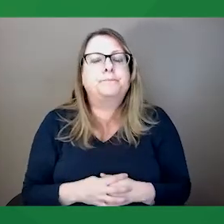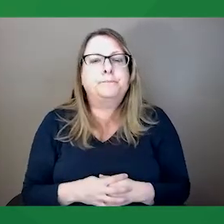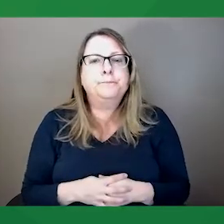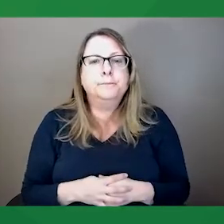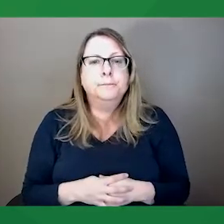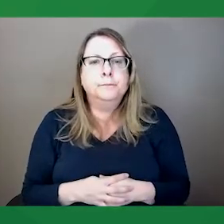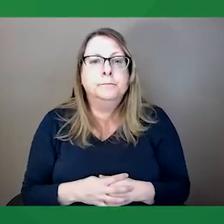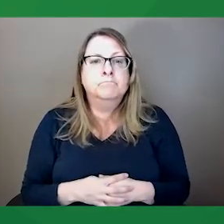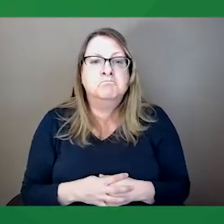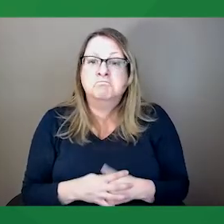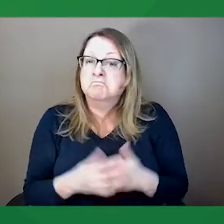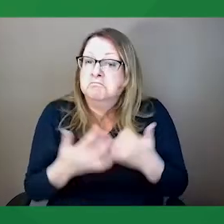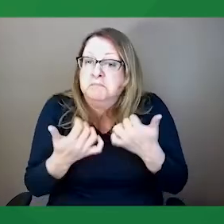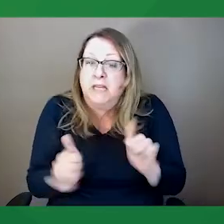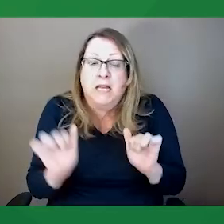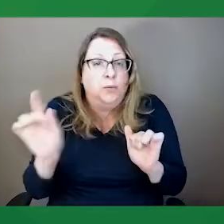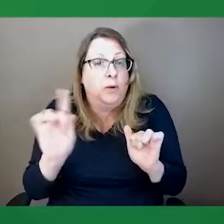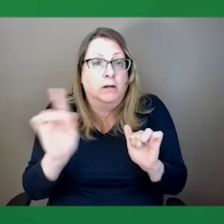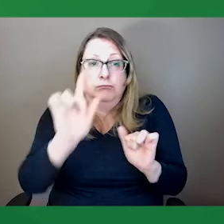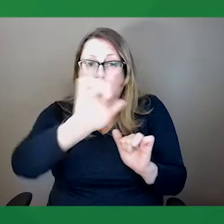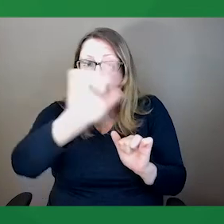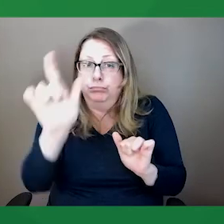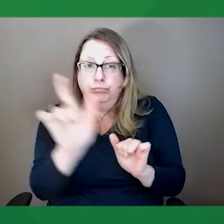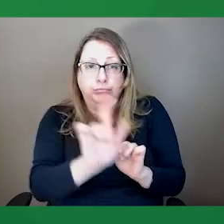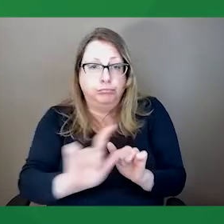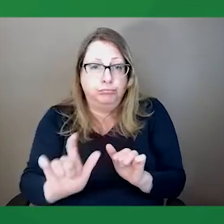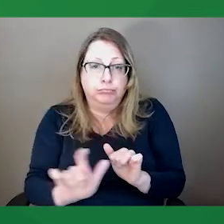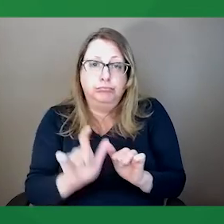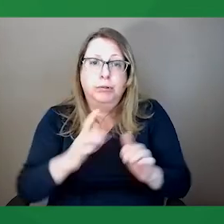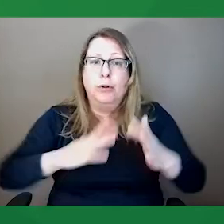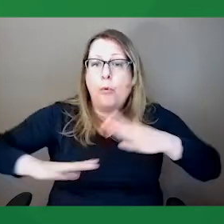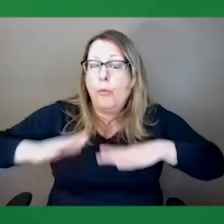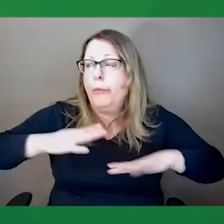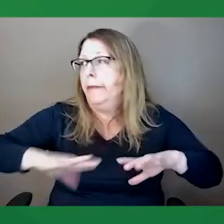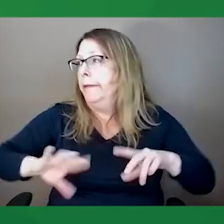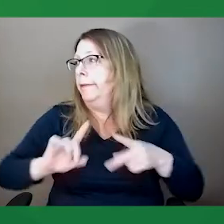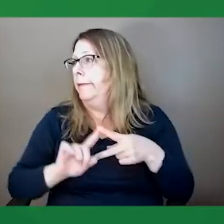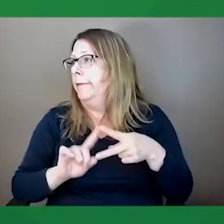And I'm gonna start to explain this guy. So navigate anywhere,